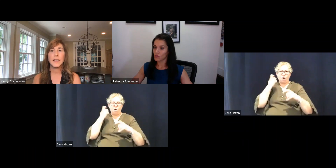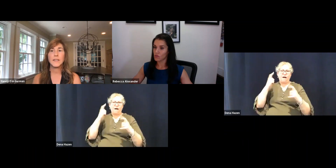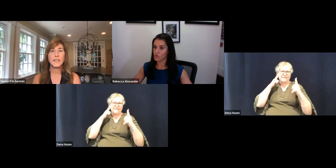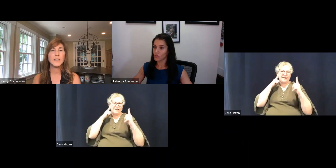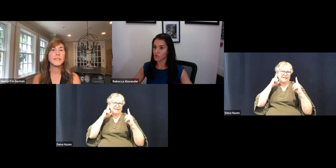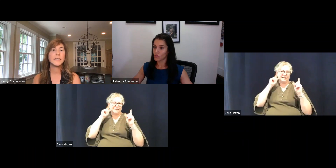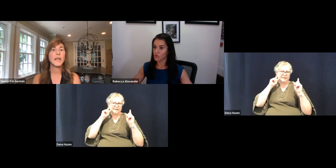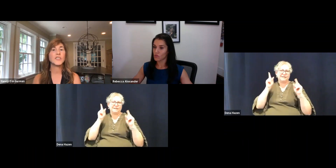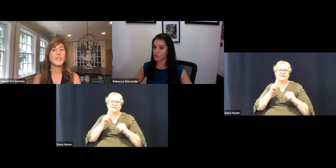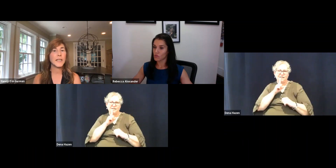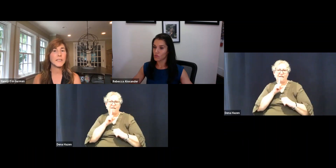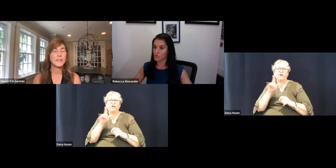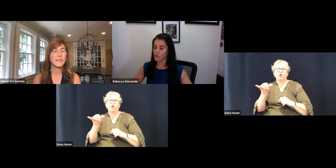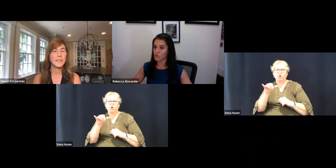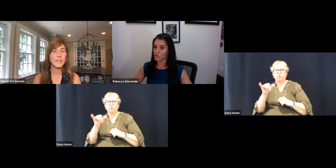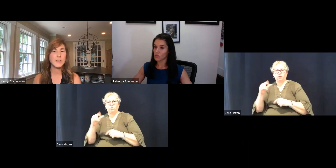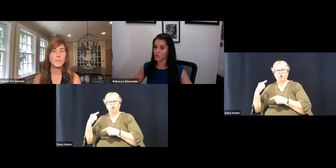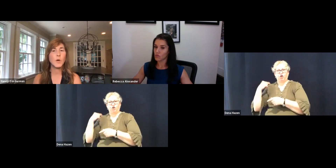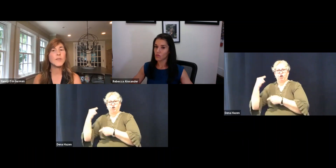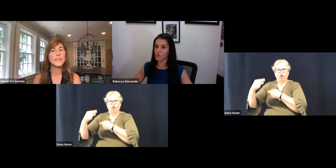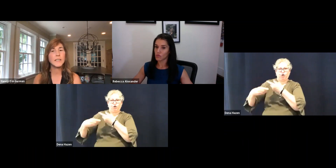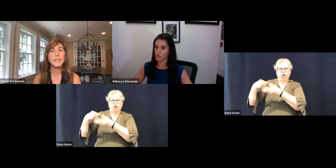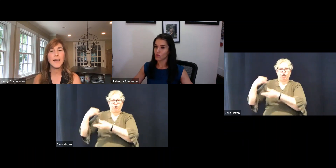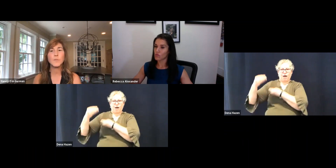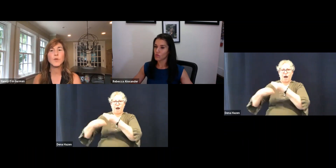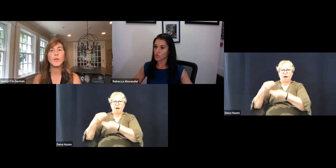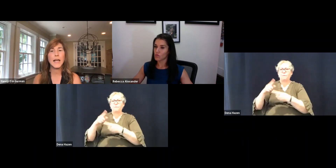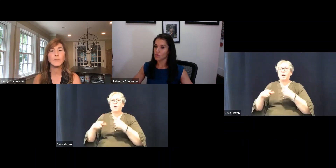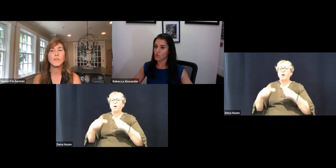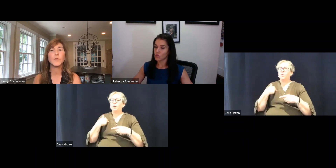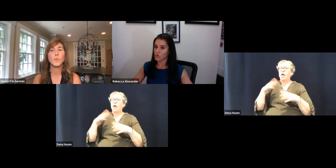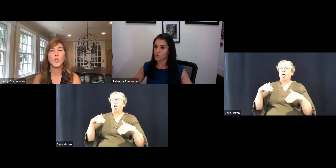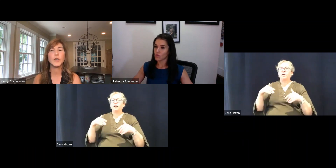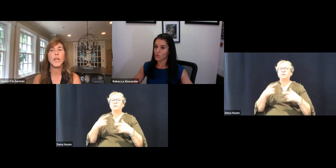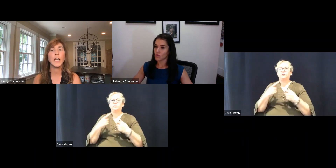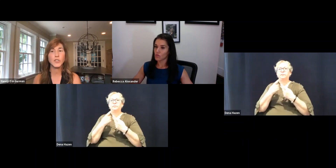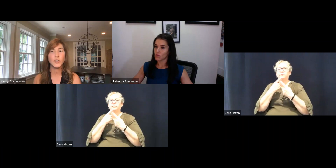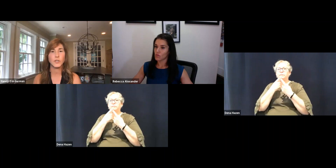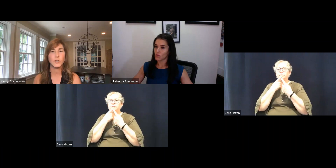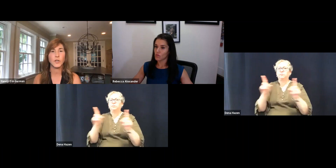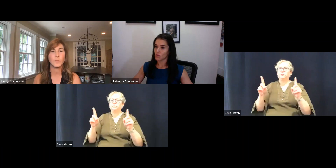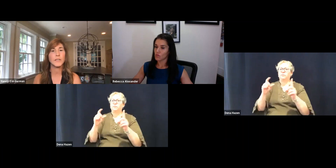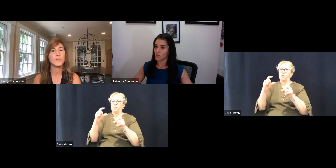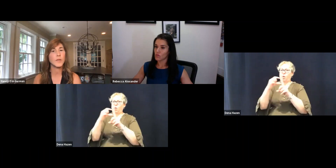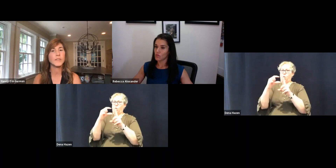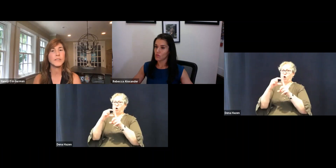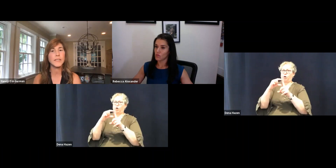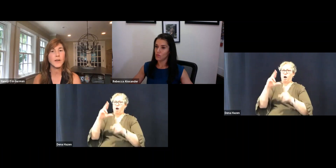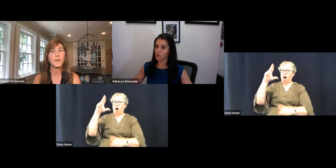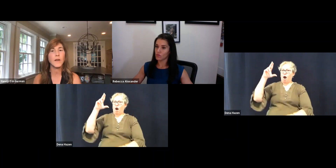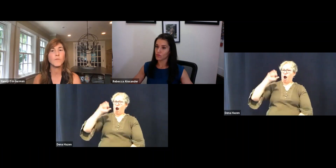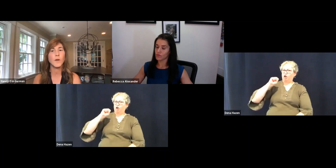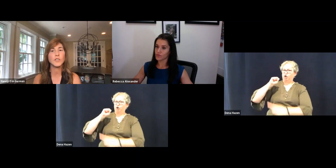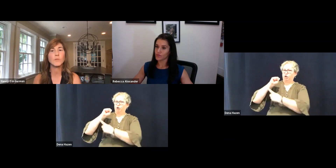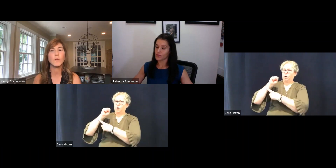and that it is a genetic disease. But we still haven't pronounced the word Usher to her because we are scared of what she will